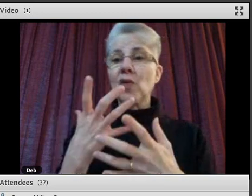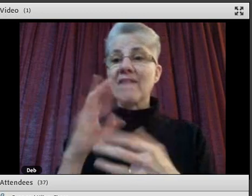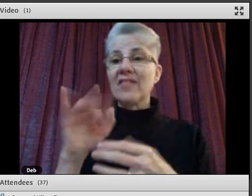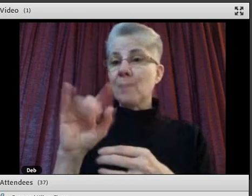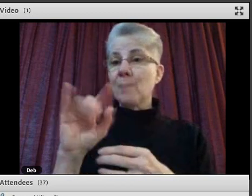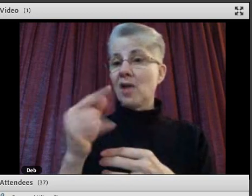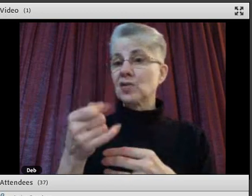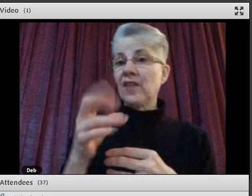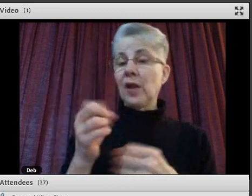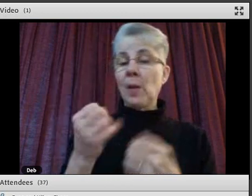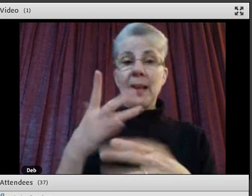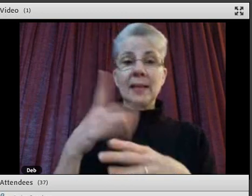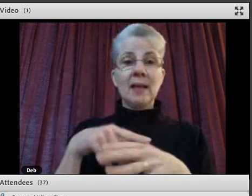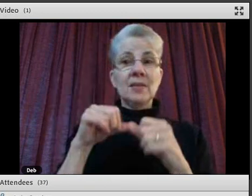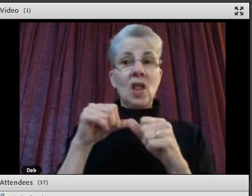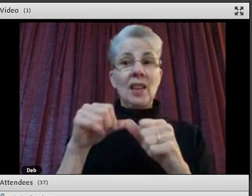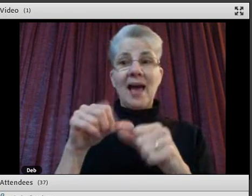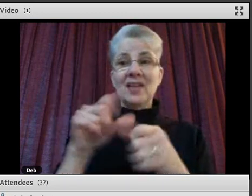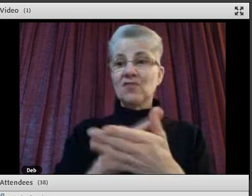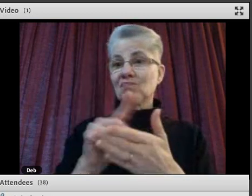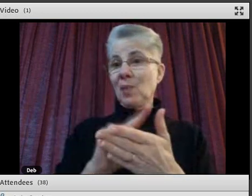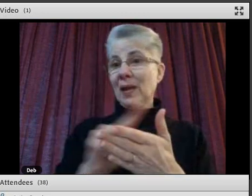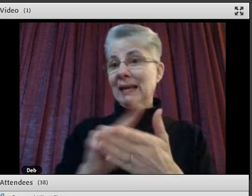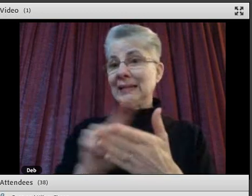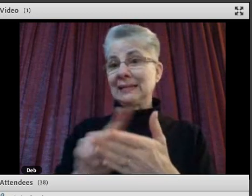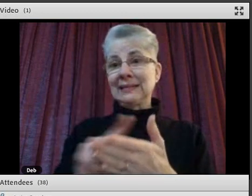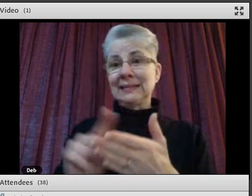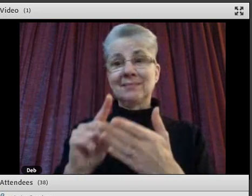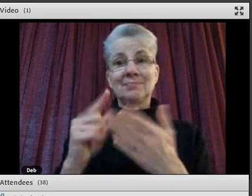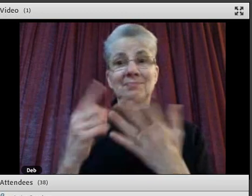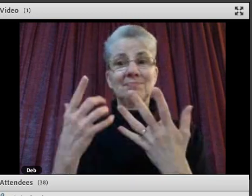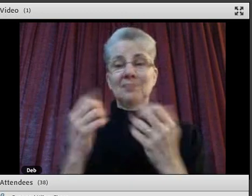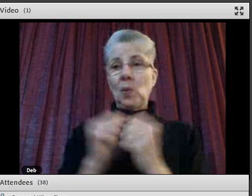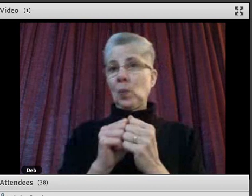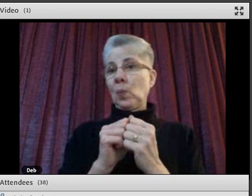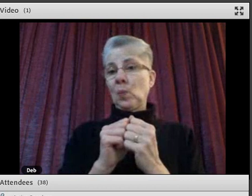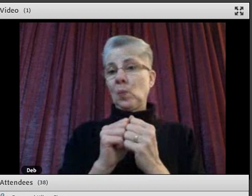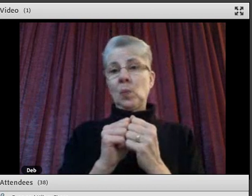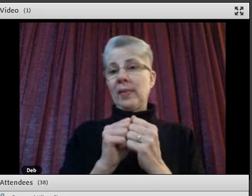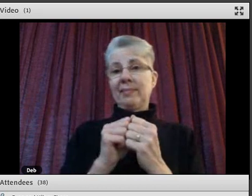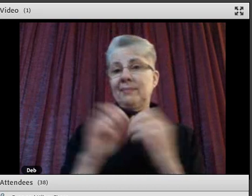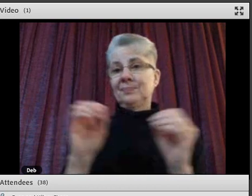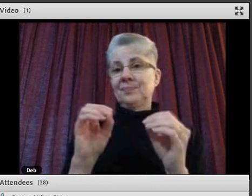they'll last for weeks and weeks without everything dying.